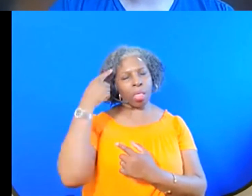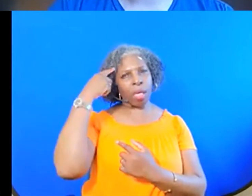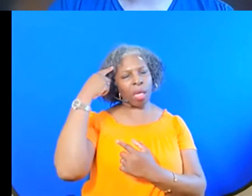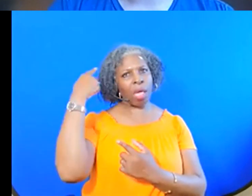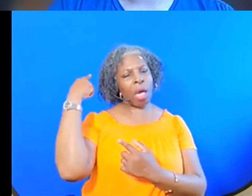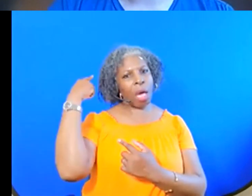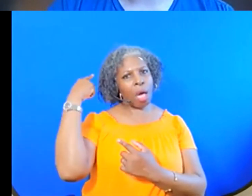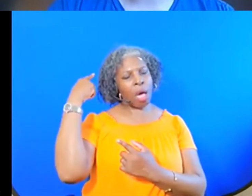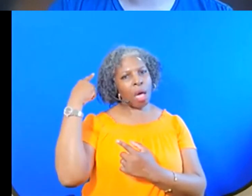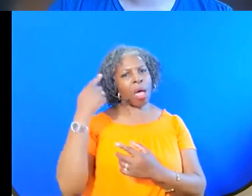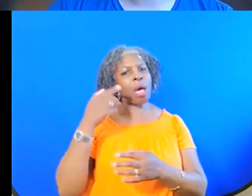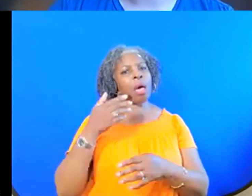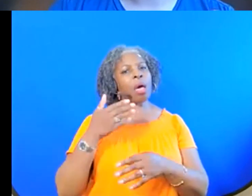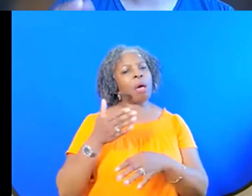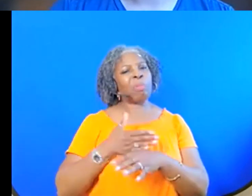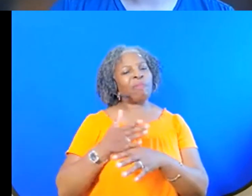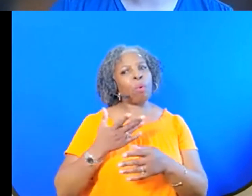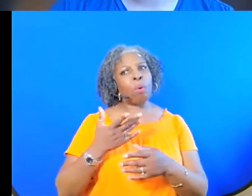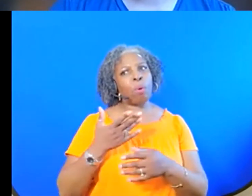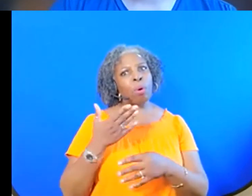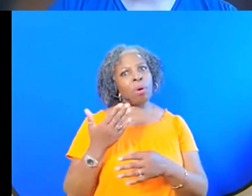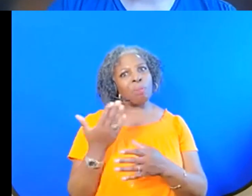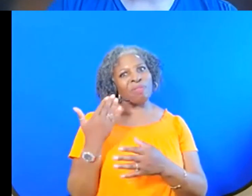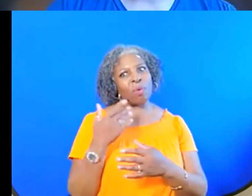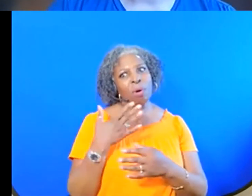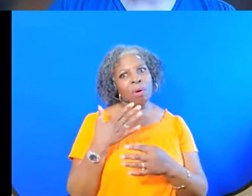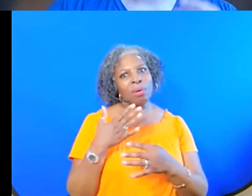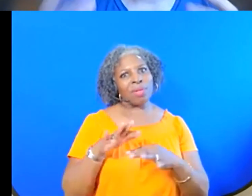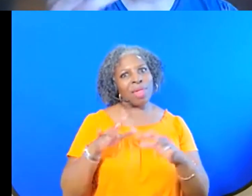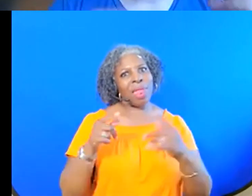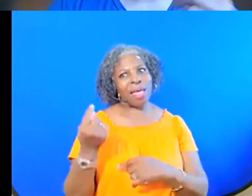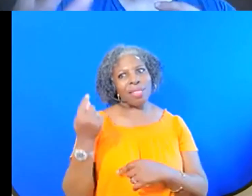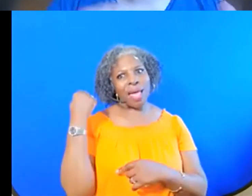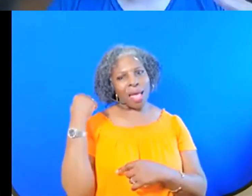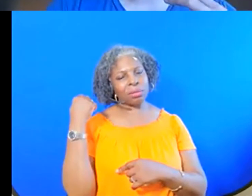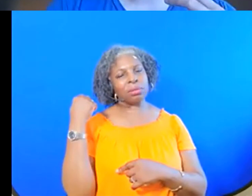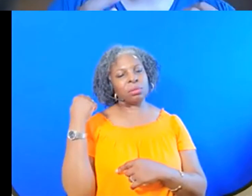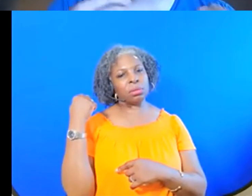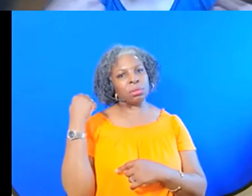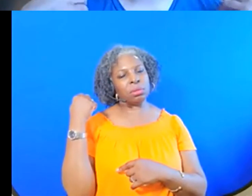And so, I was just kind of curious where like, how do you –